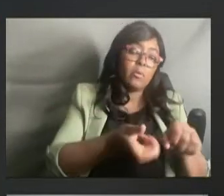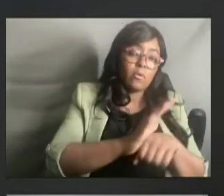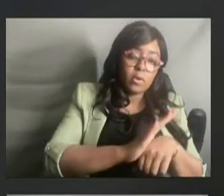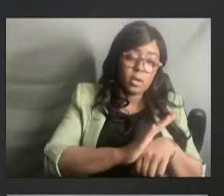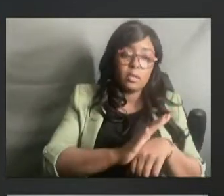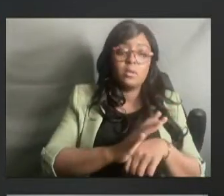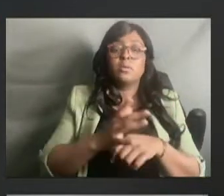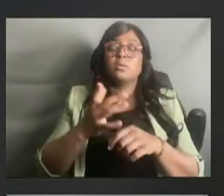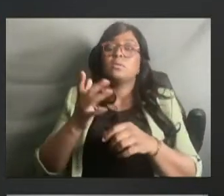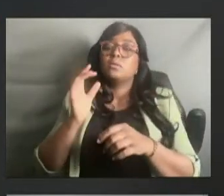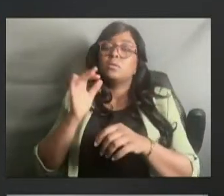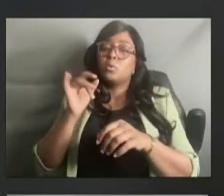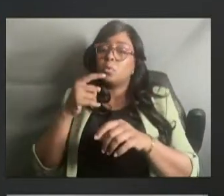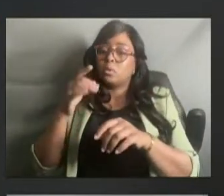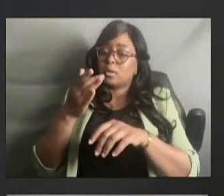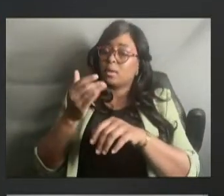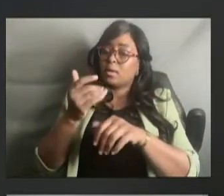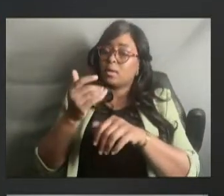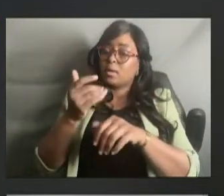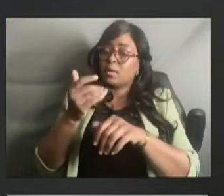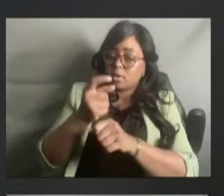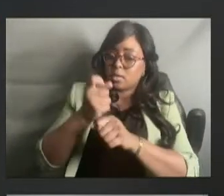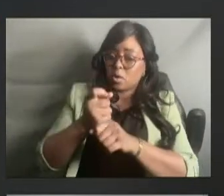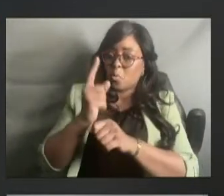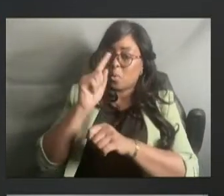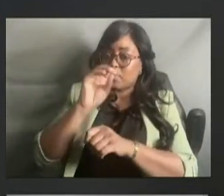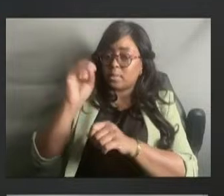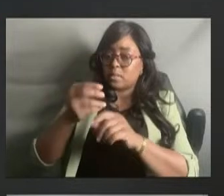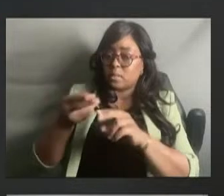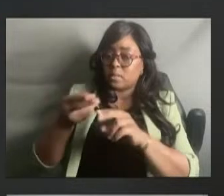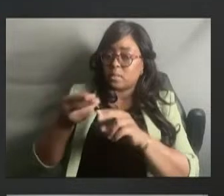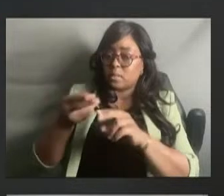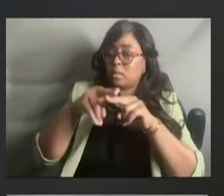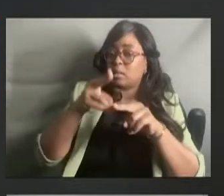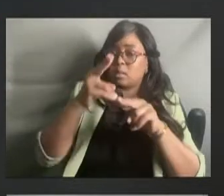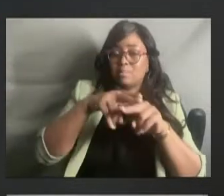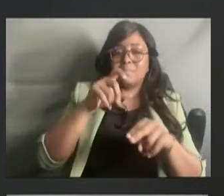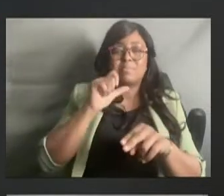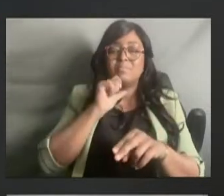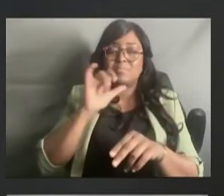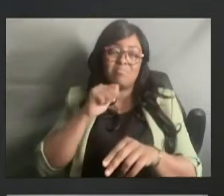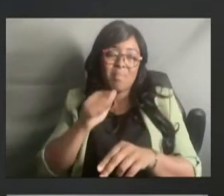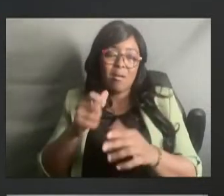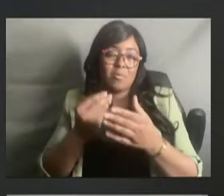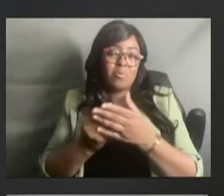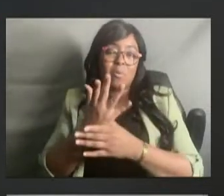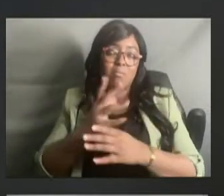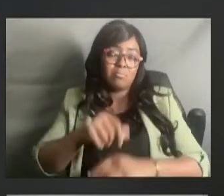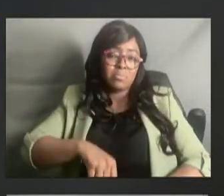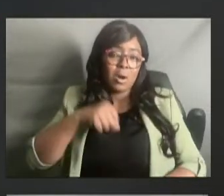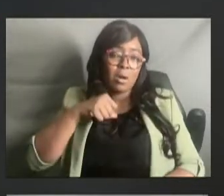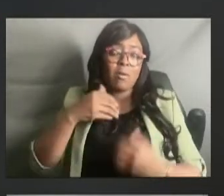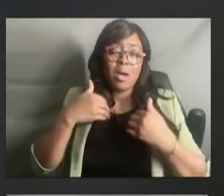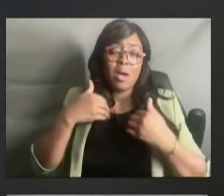percent a year is not really what we would call a growth that